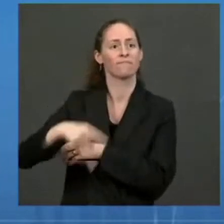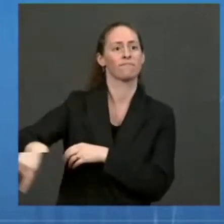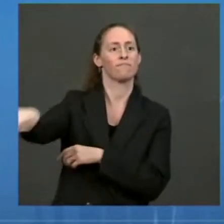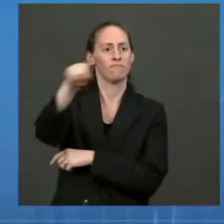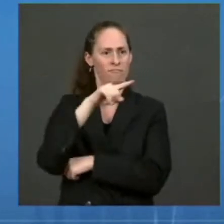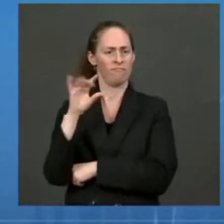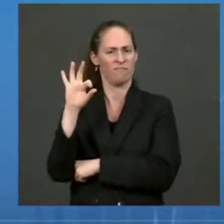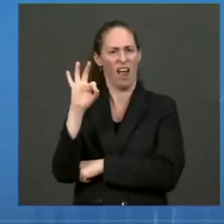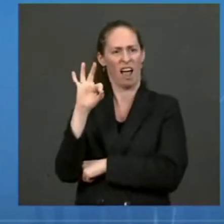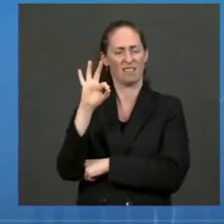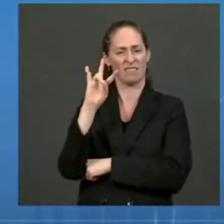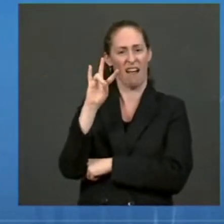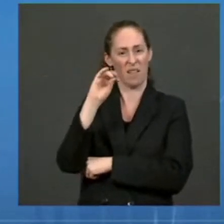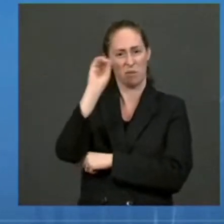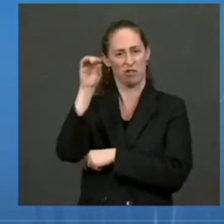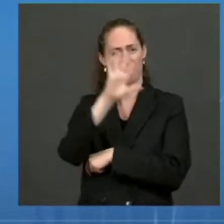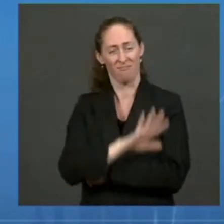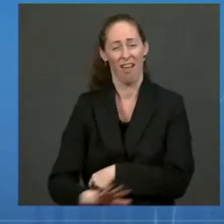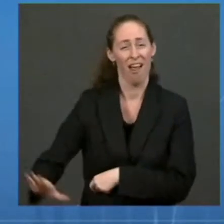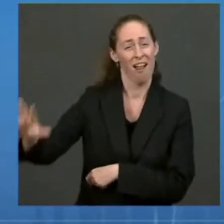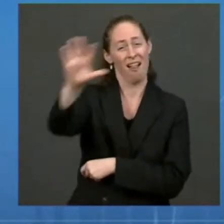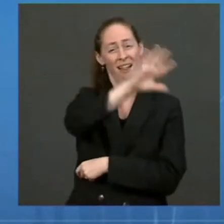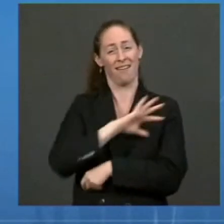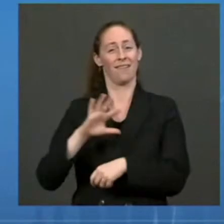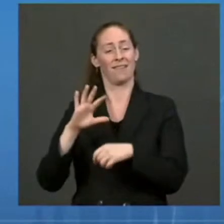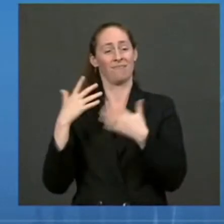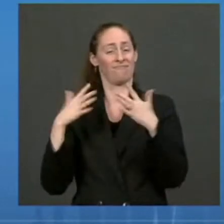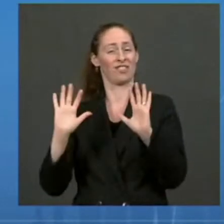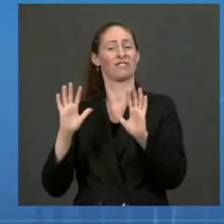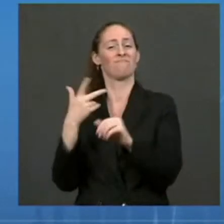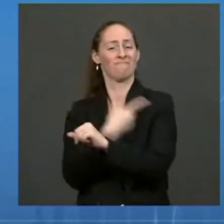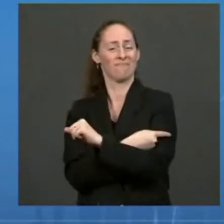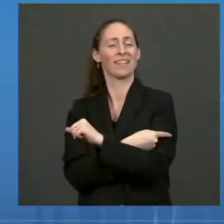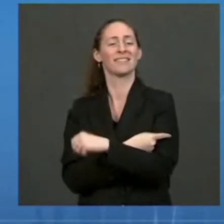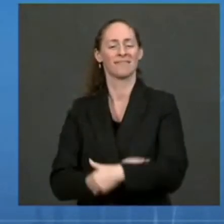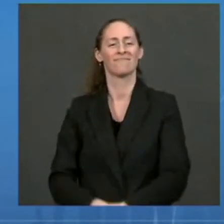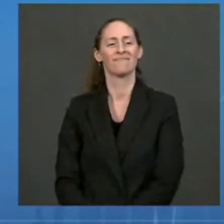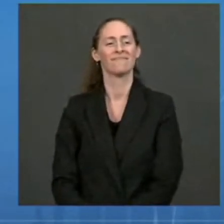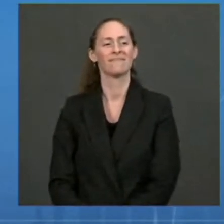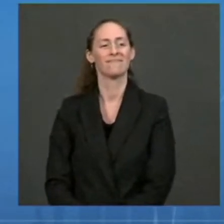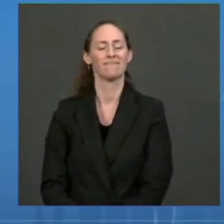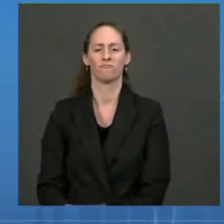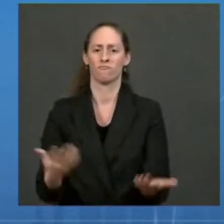BERKELEY, ALL HAVE 97% OF THEIR